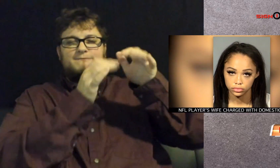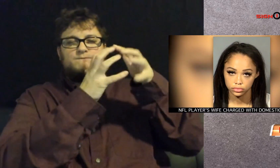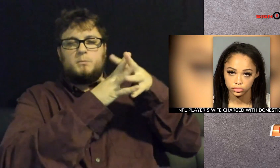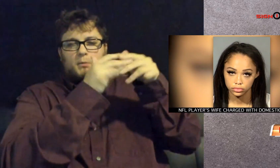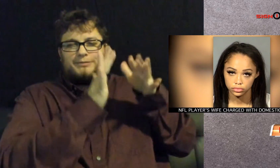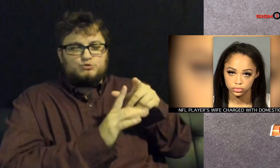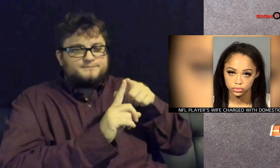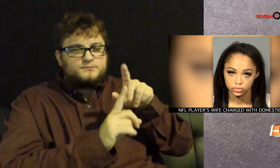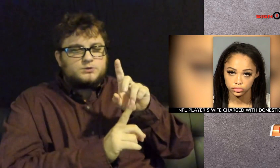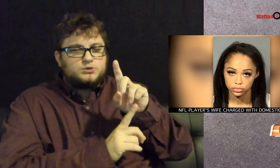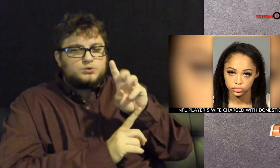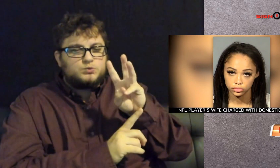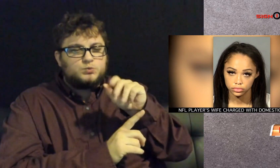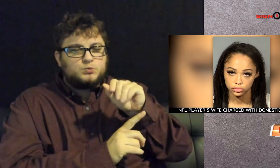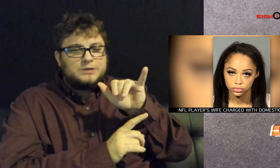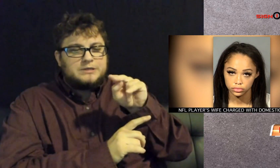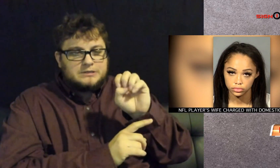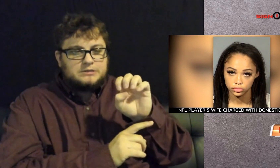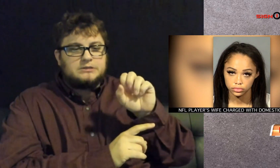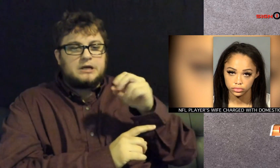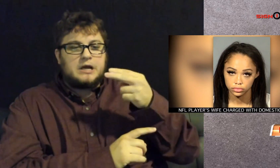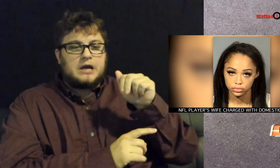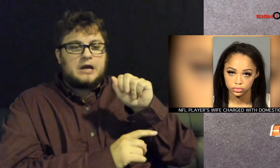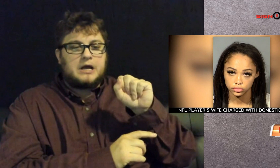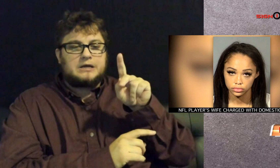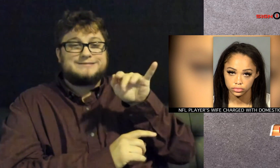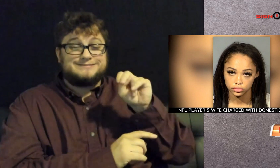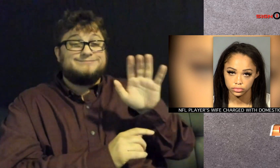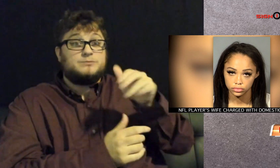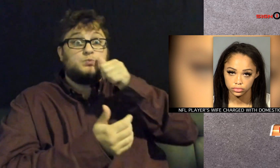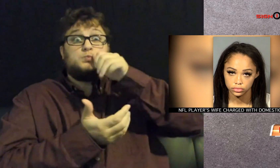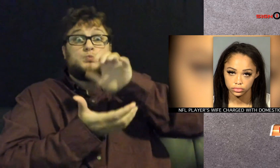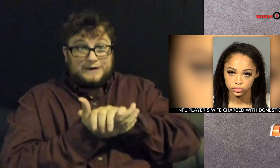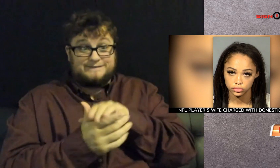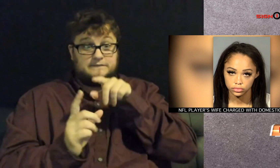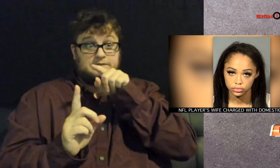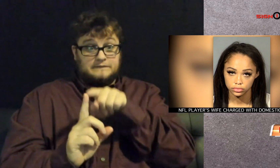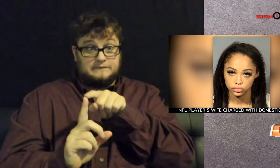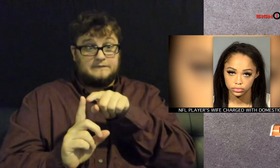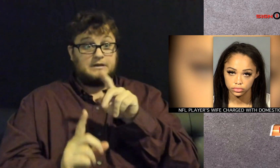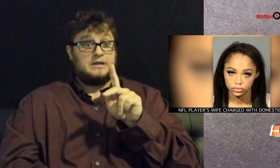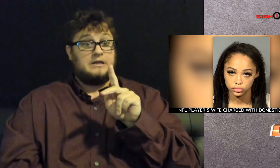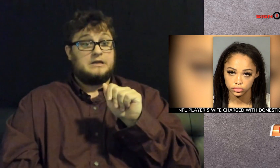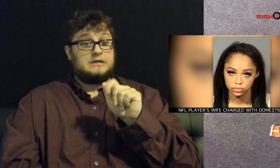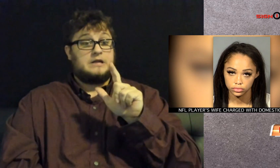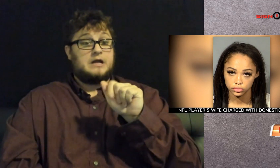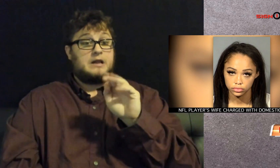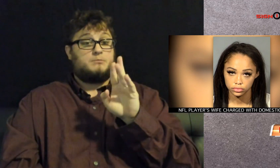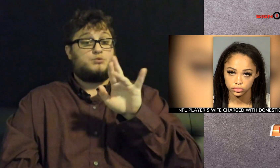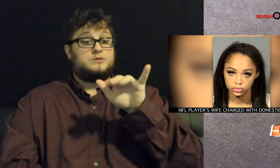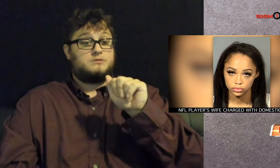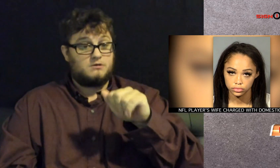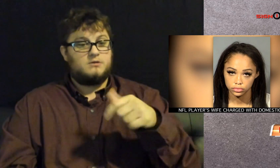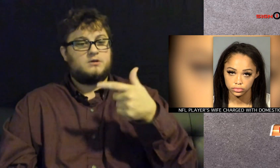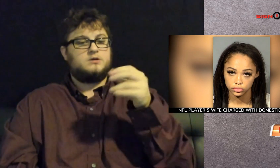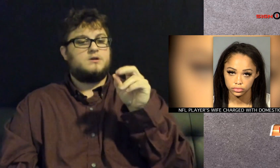the wife of Pittsburgh Steelers quarterback Dwayne Haskins Kalabrya Gondrezick-Haskins